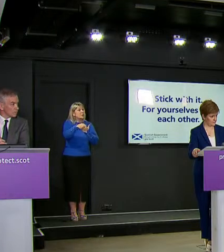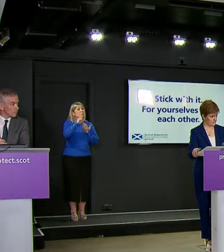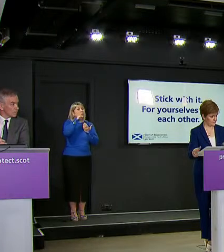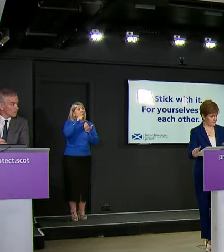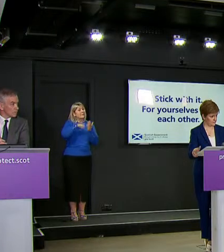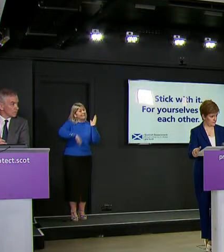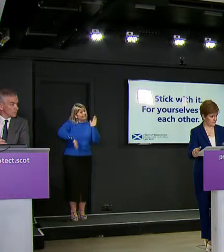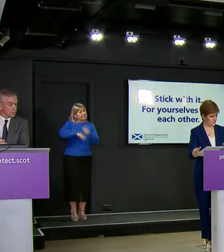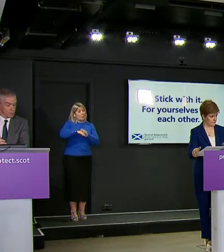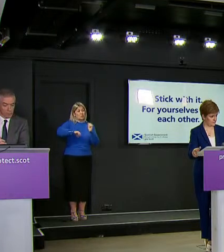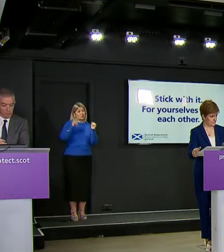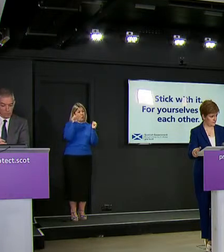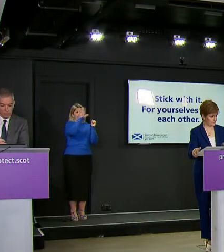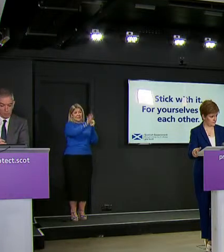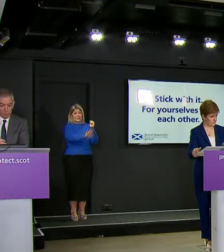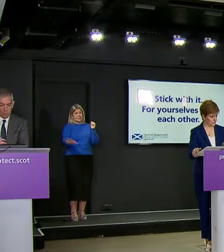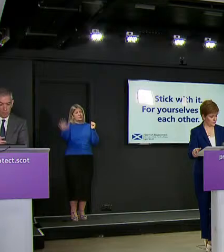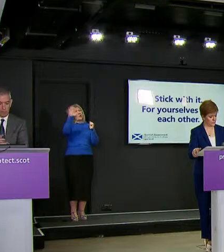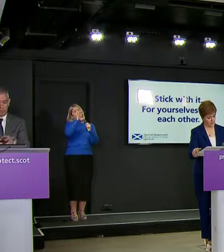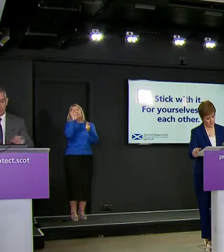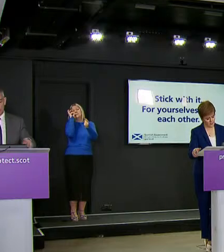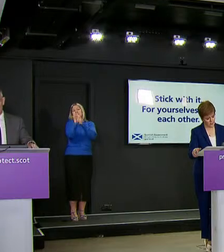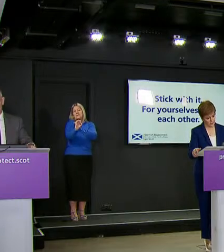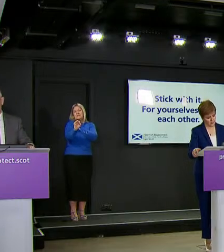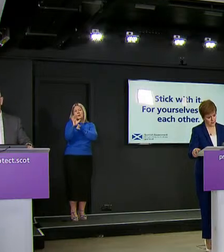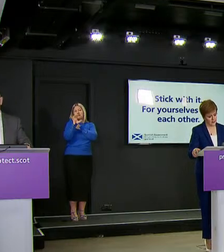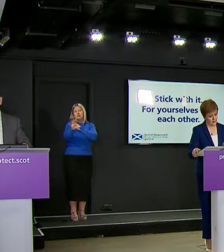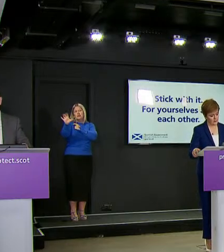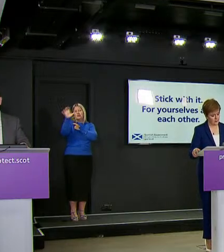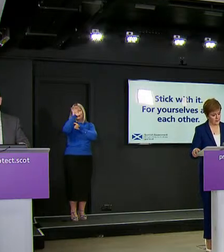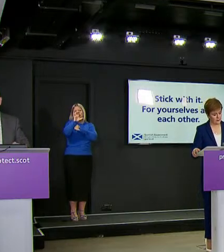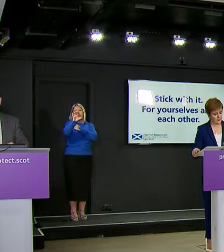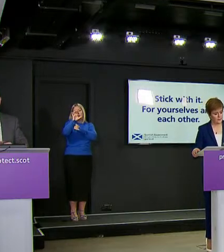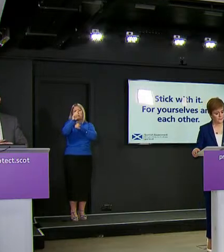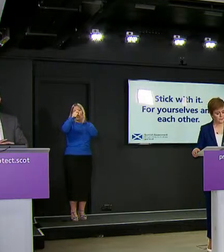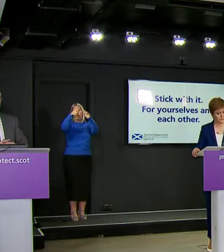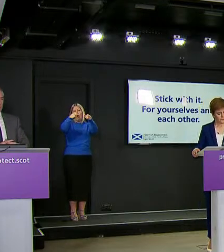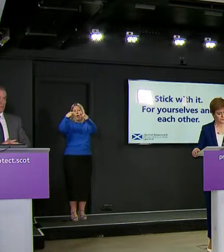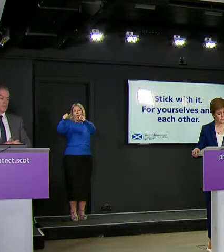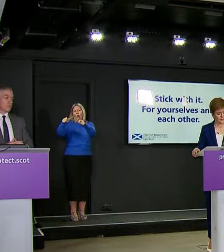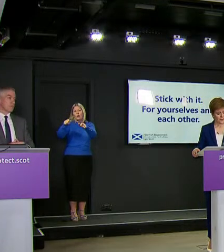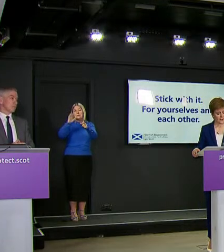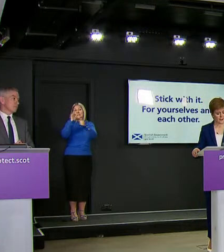or would you look at potential kind of regional lockdowns or variations on the restrictions?